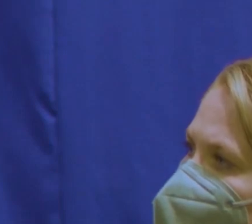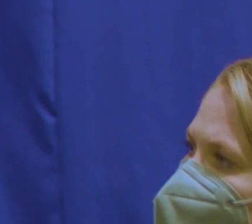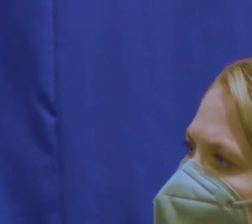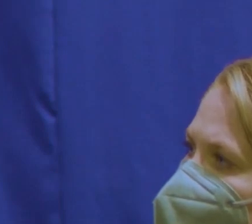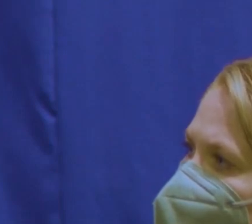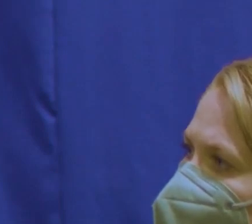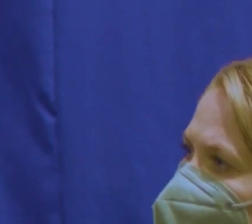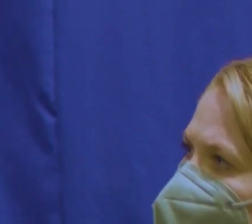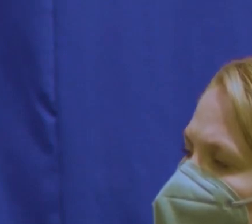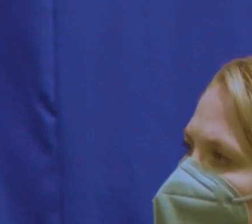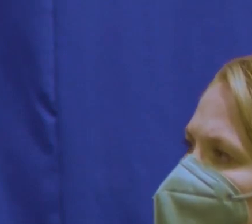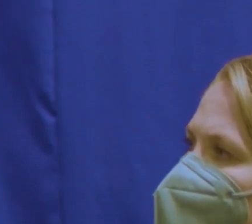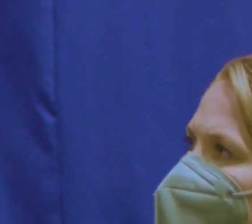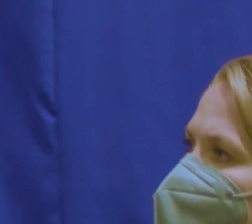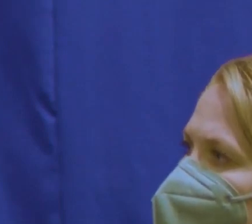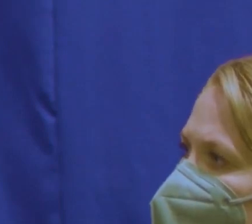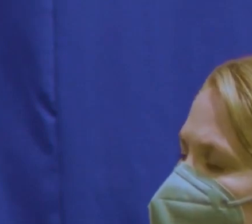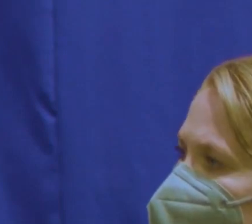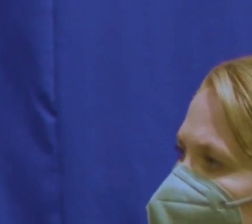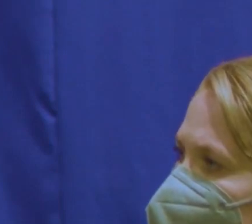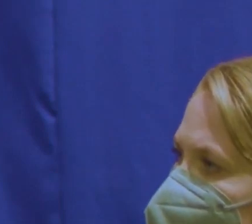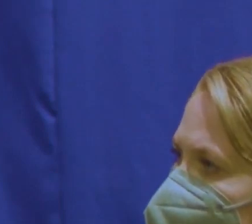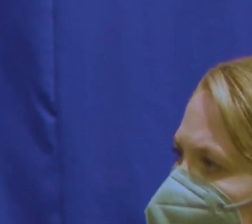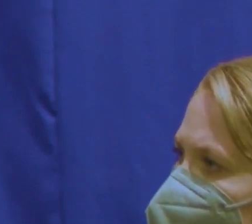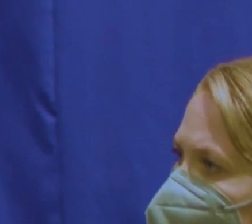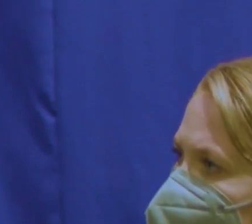where interpreters would be able to go out